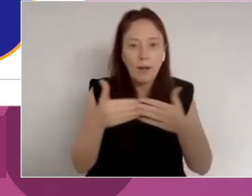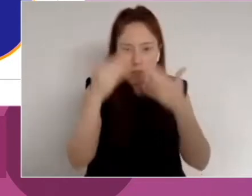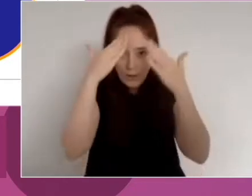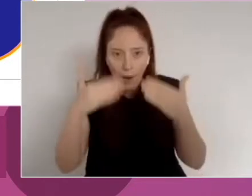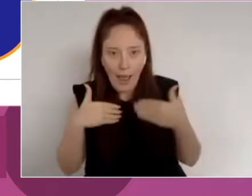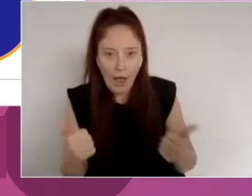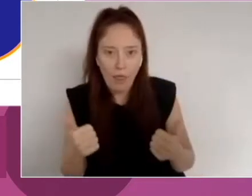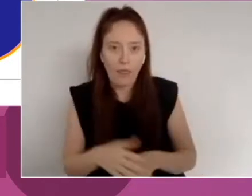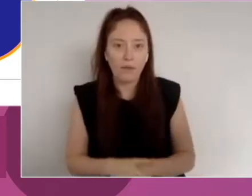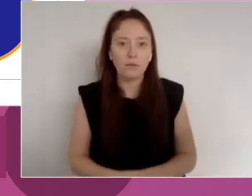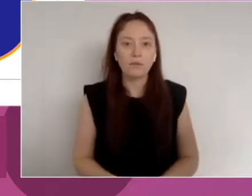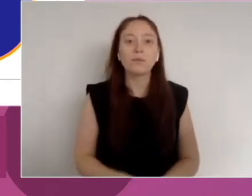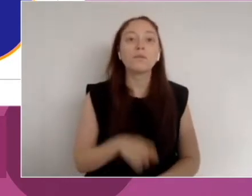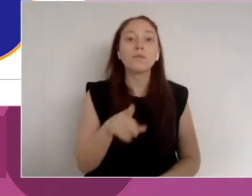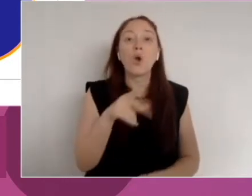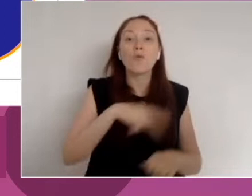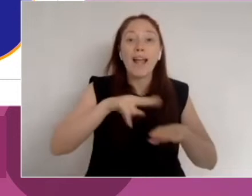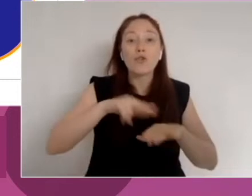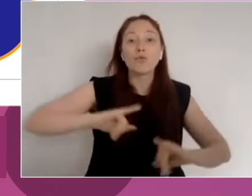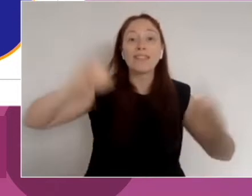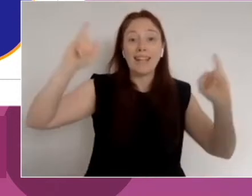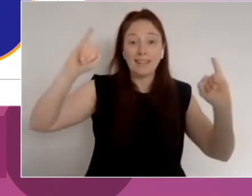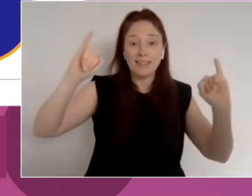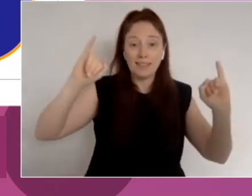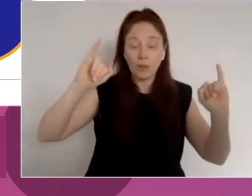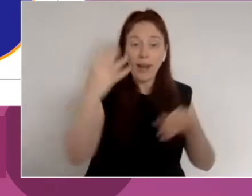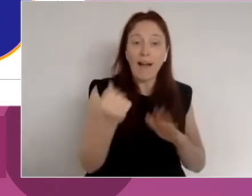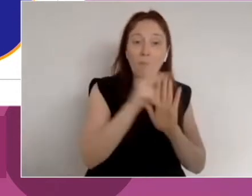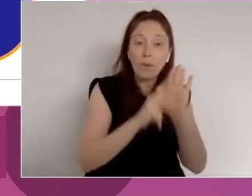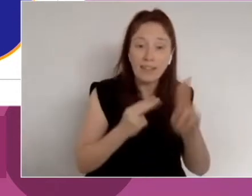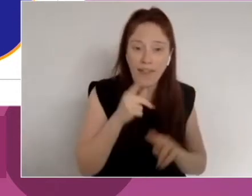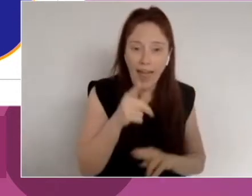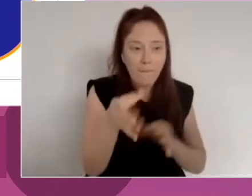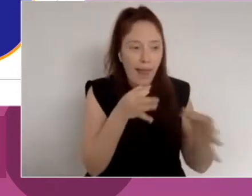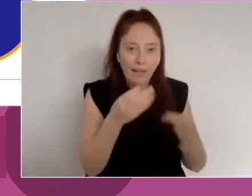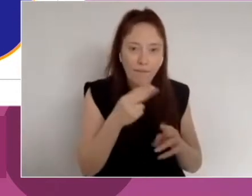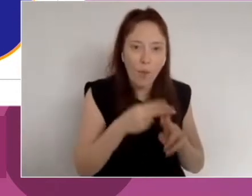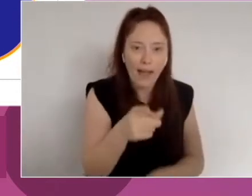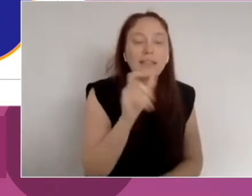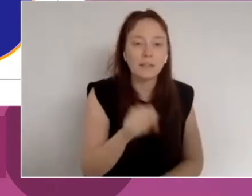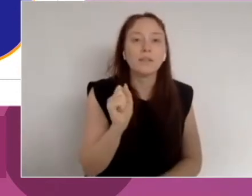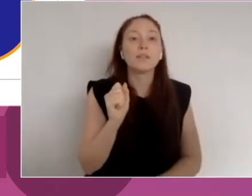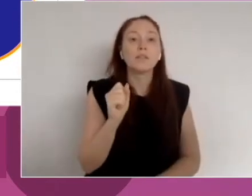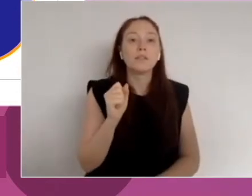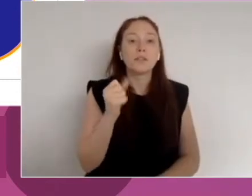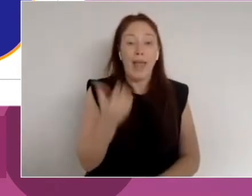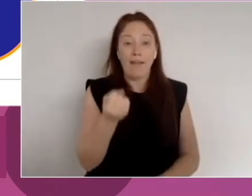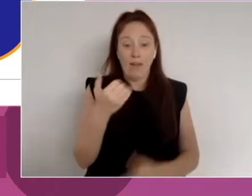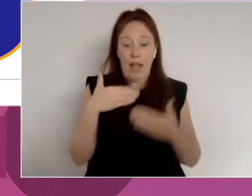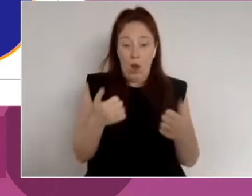disasters exist. And so, there is a health plan of how to respond to COVID. This was actually a